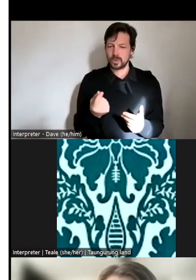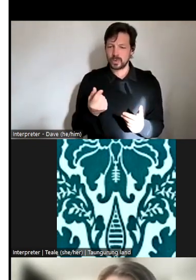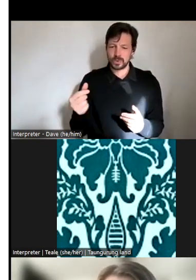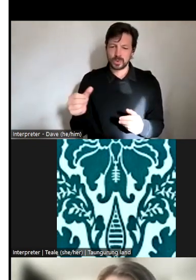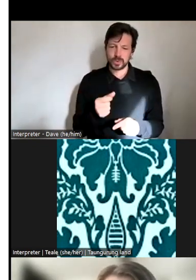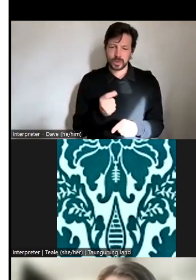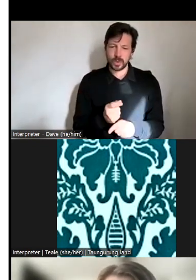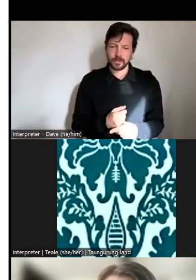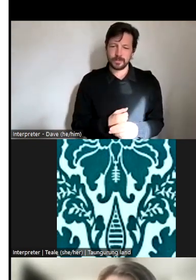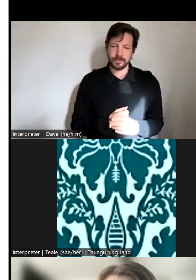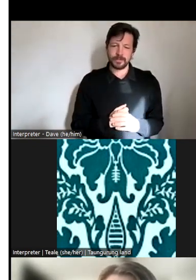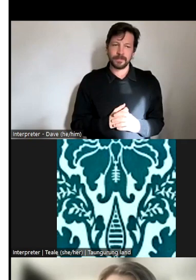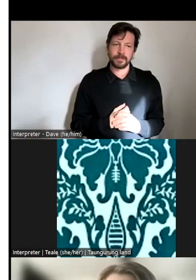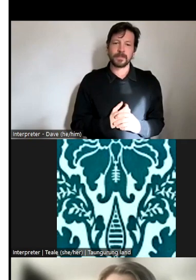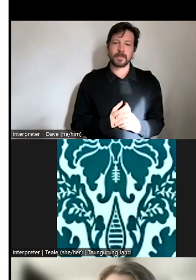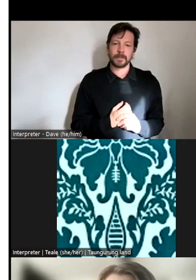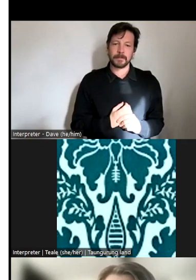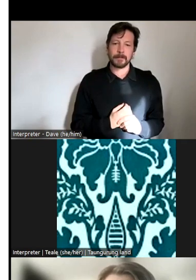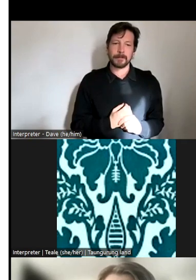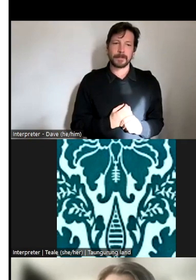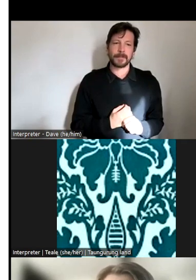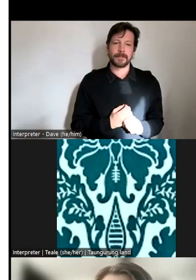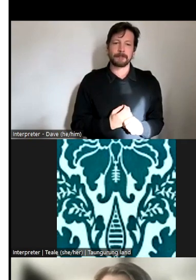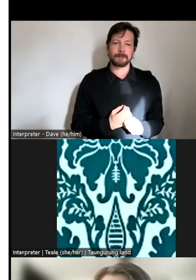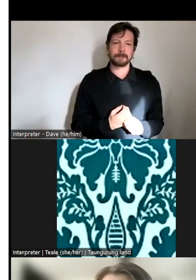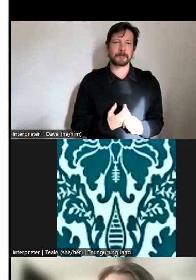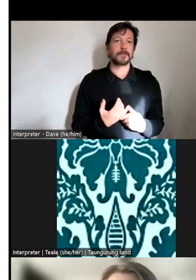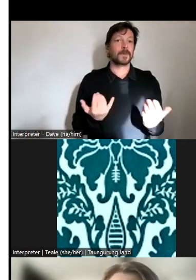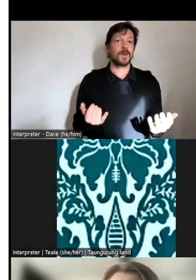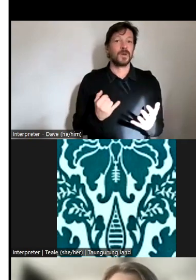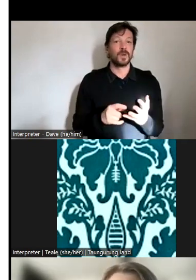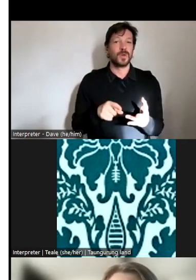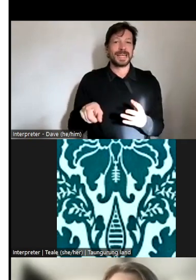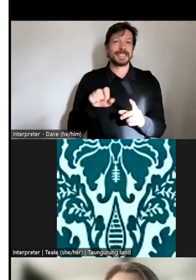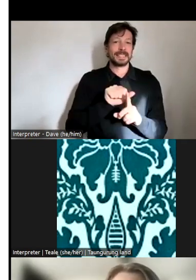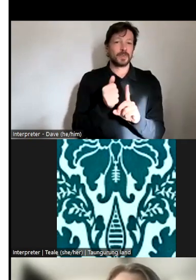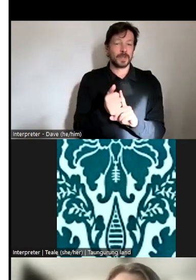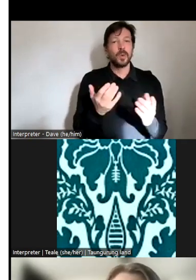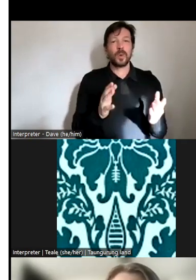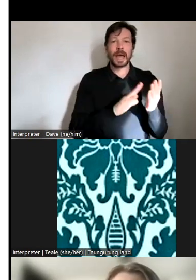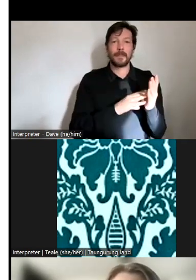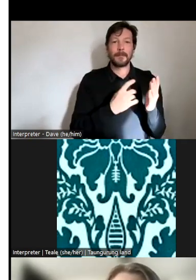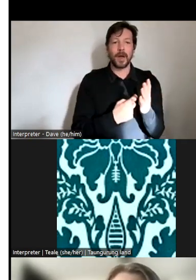So I guess when we're looking at that, I guess, MRI , when we are looking at...